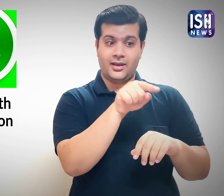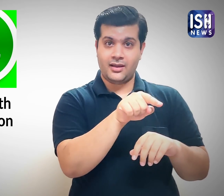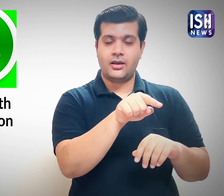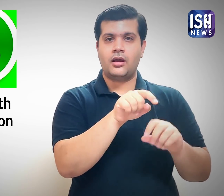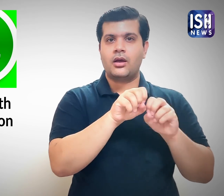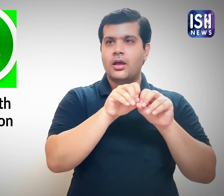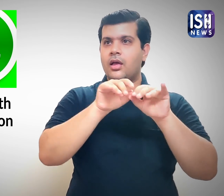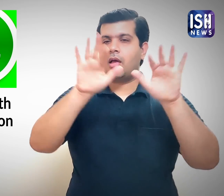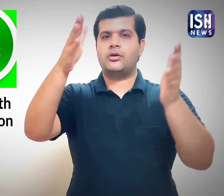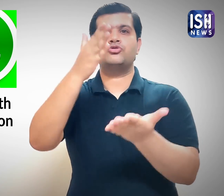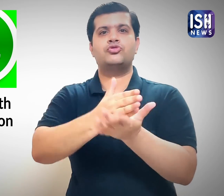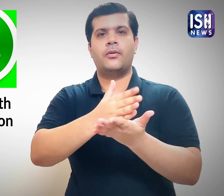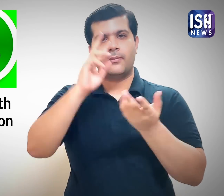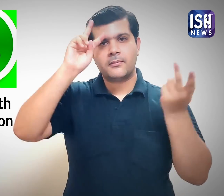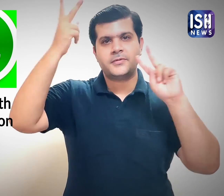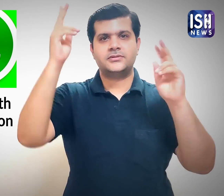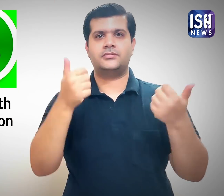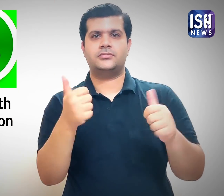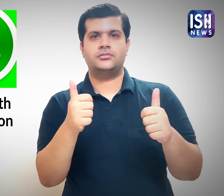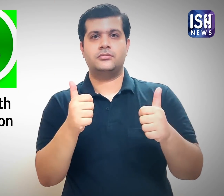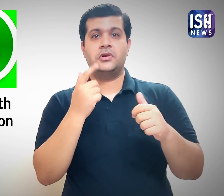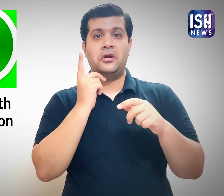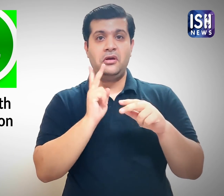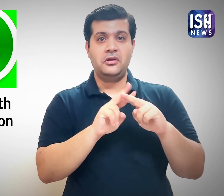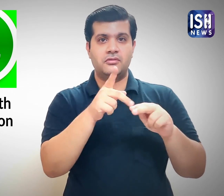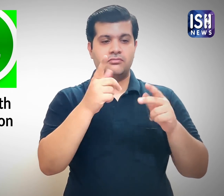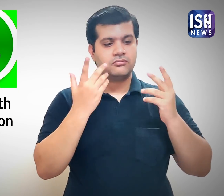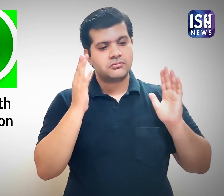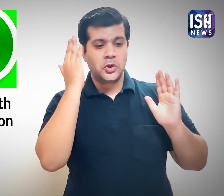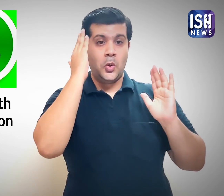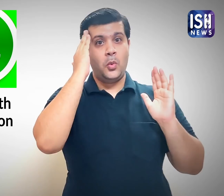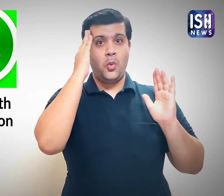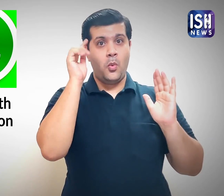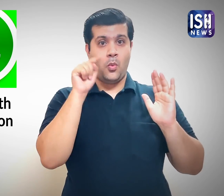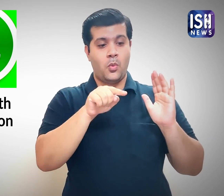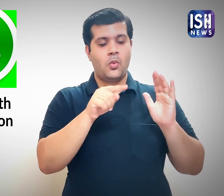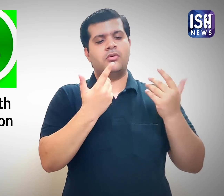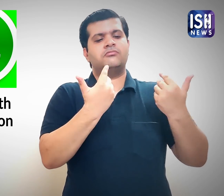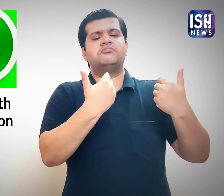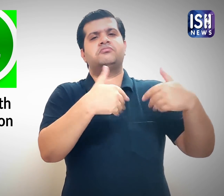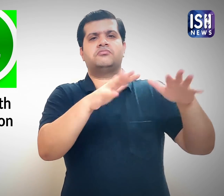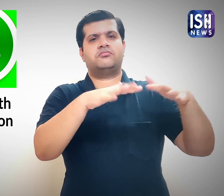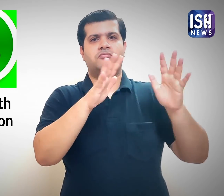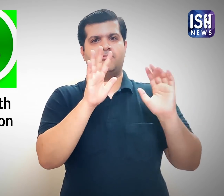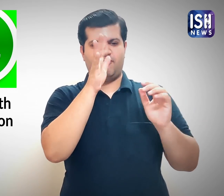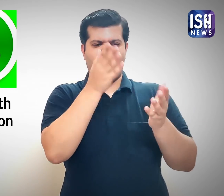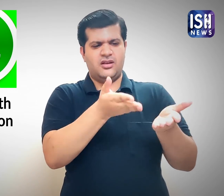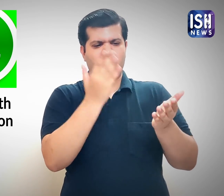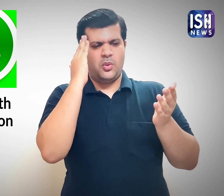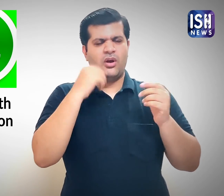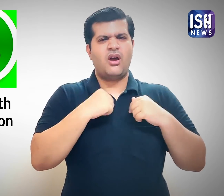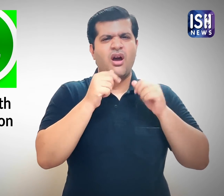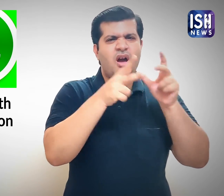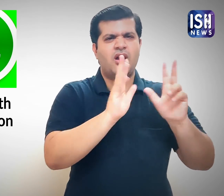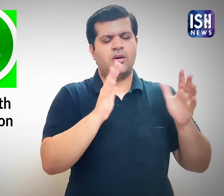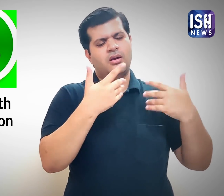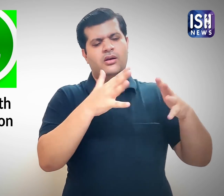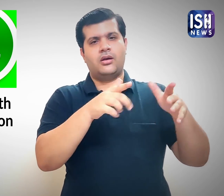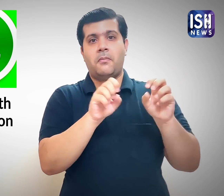So that it doesn't go viral and there are no misunderstandings. If you know that the news is fake and do not inform the person,